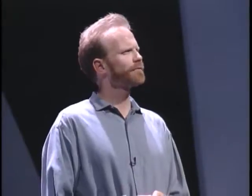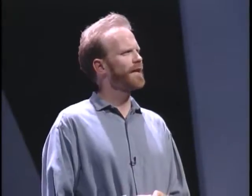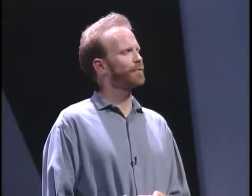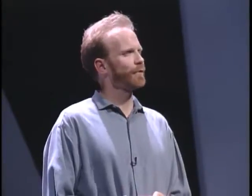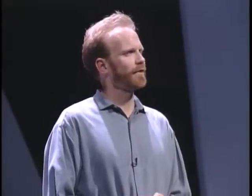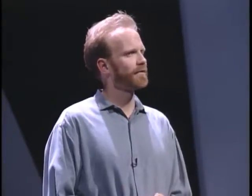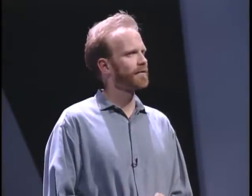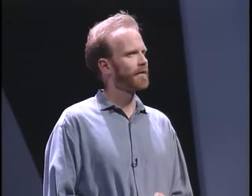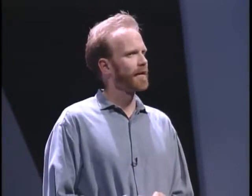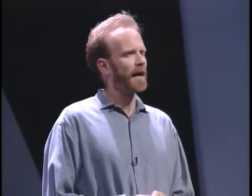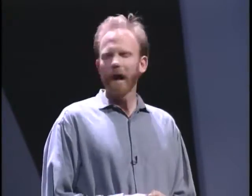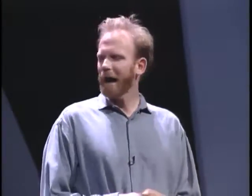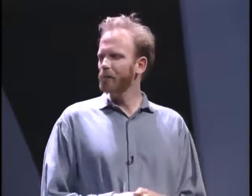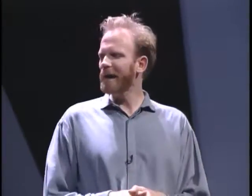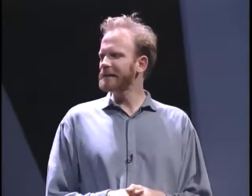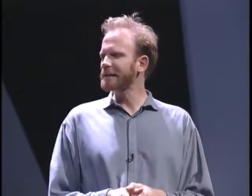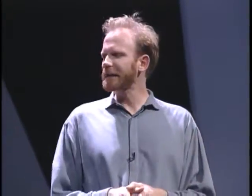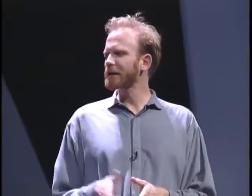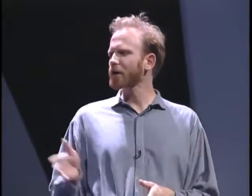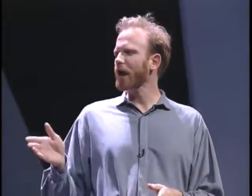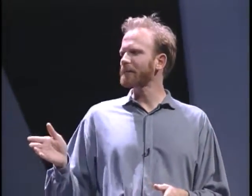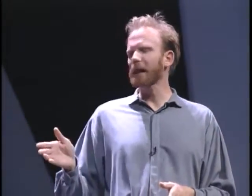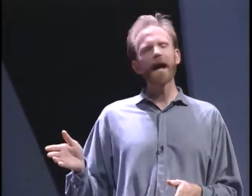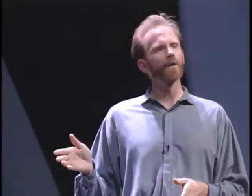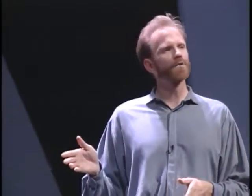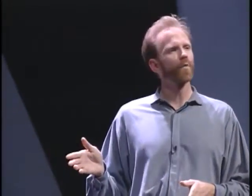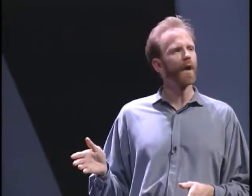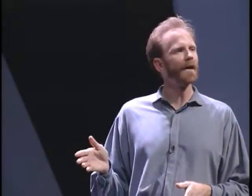neighborhood I waited in the ER lobby lounge while my